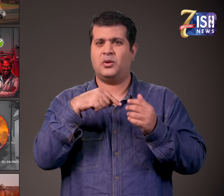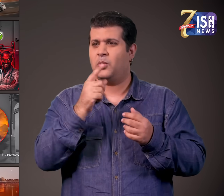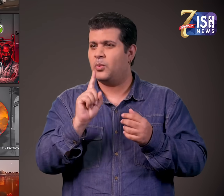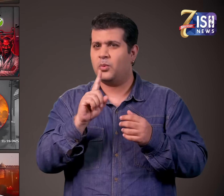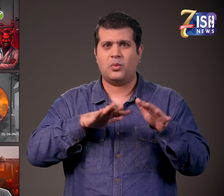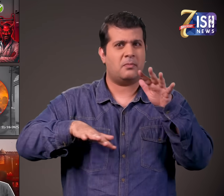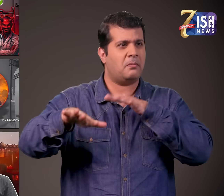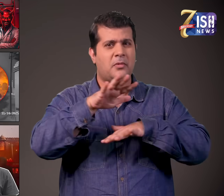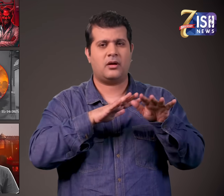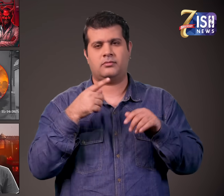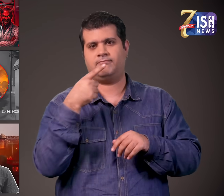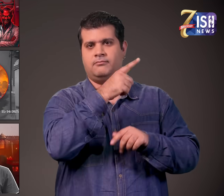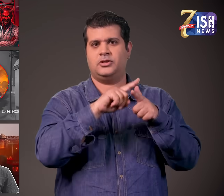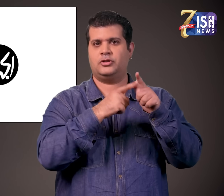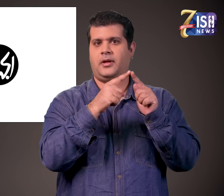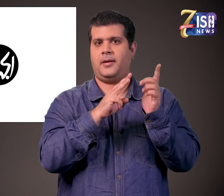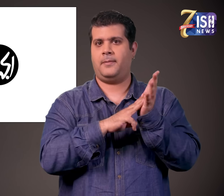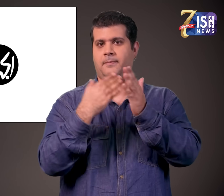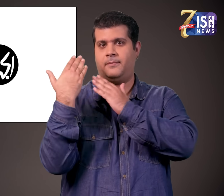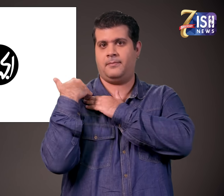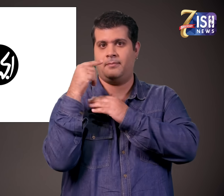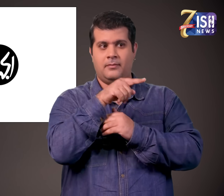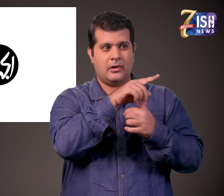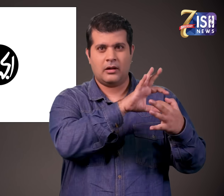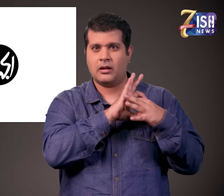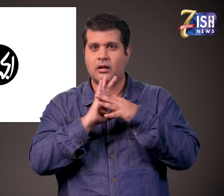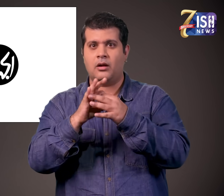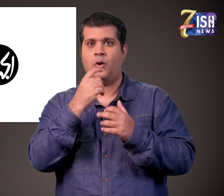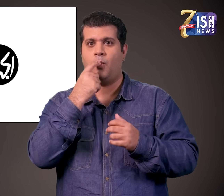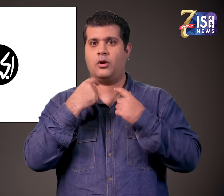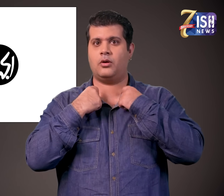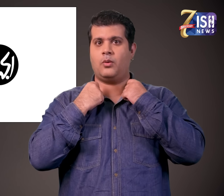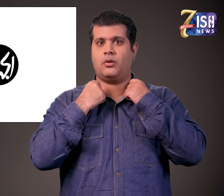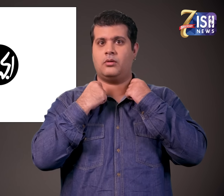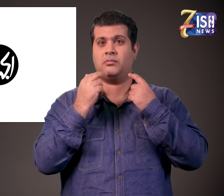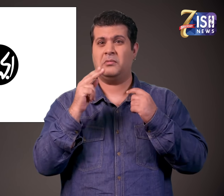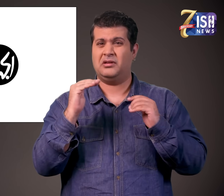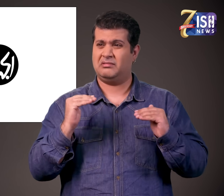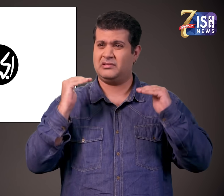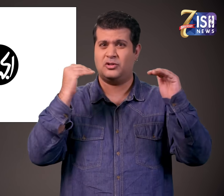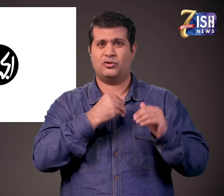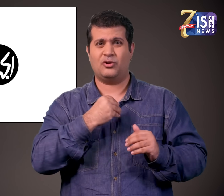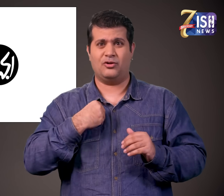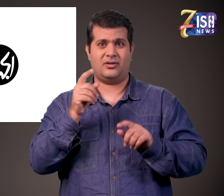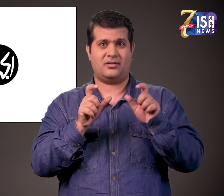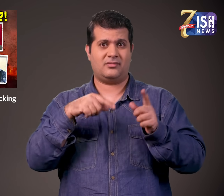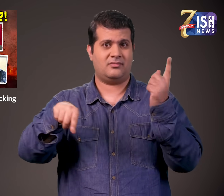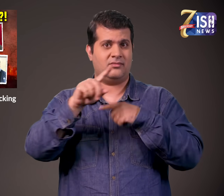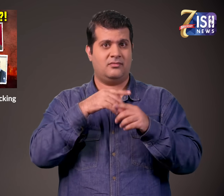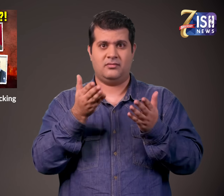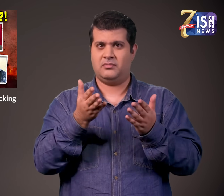This was planned by JeM -linked white-collar terror module that included high-profile doctors.